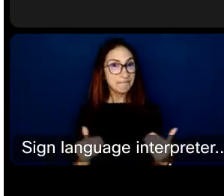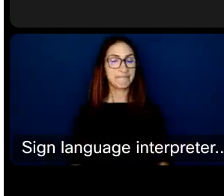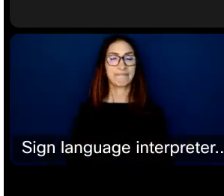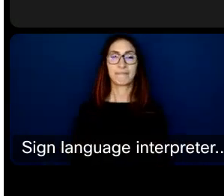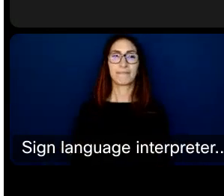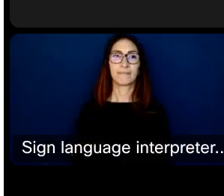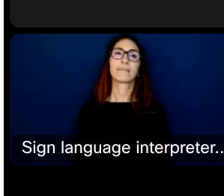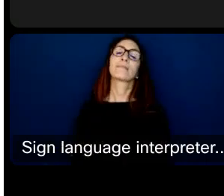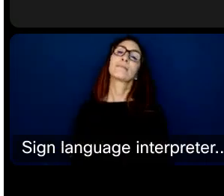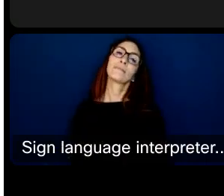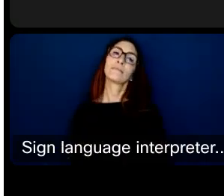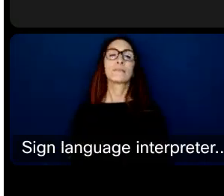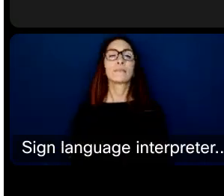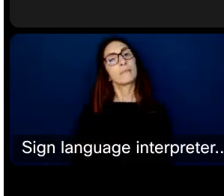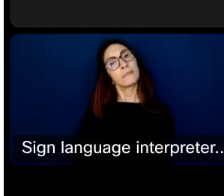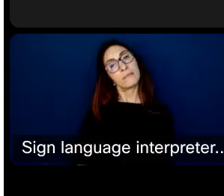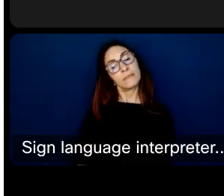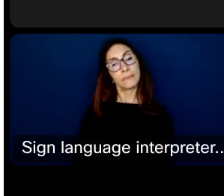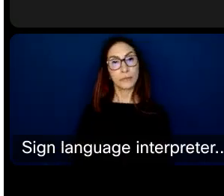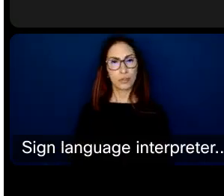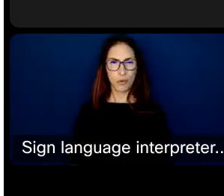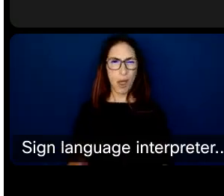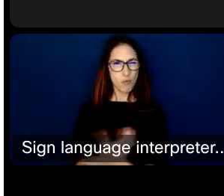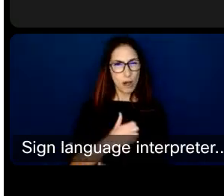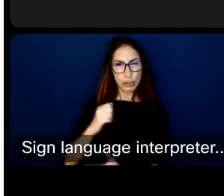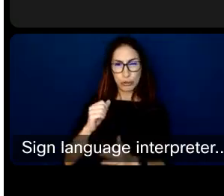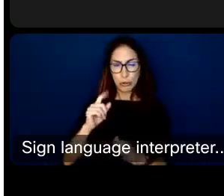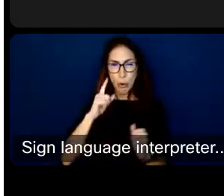here about some challenges that are unique to older people with